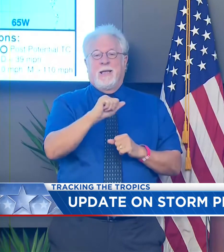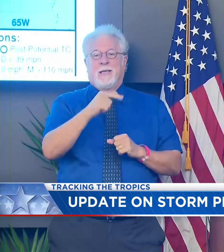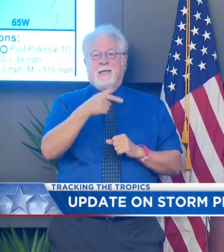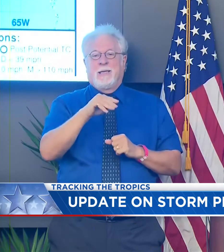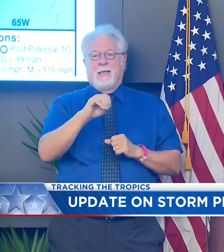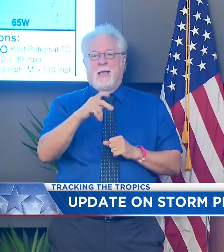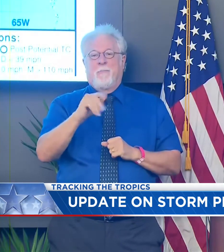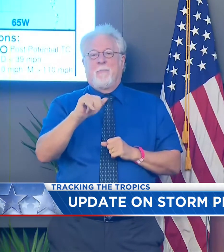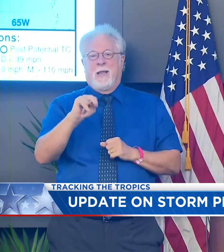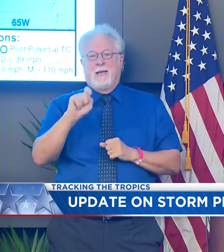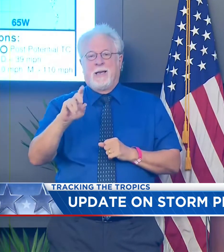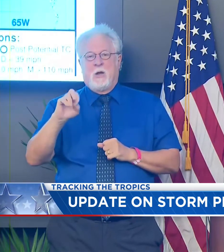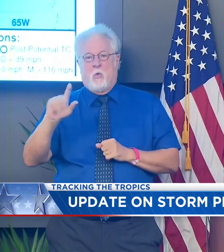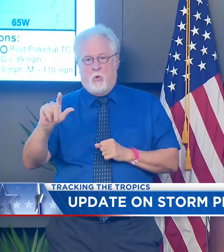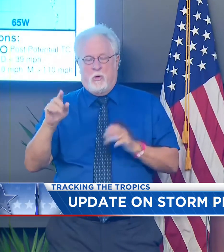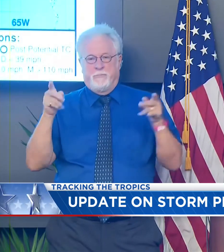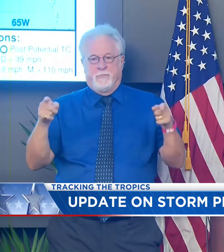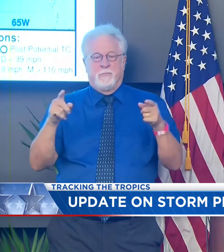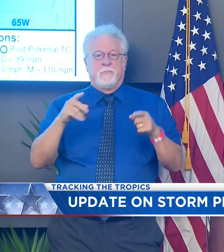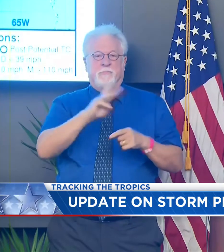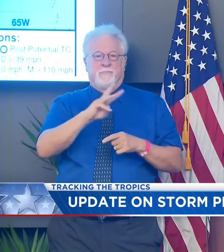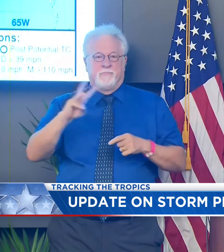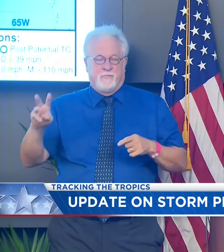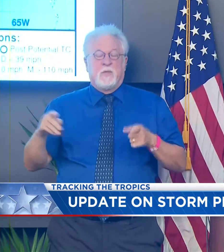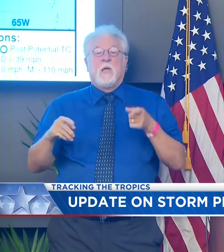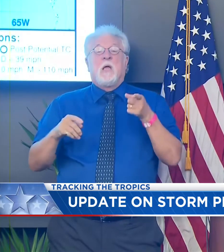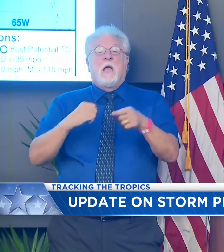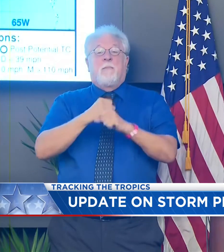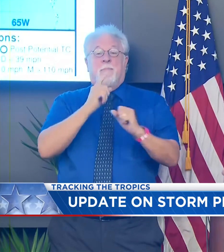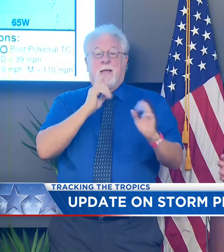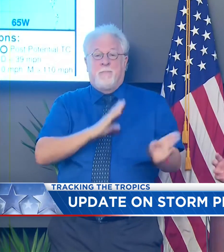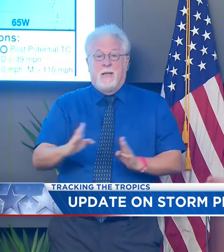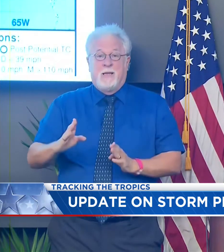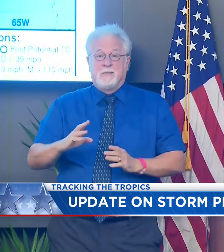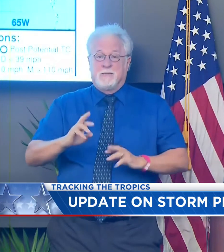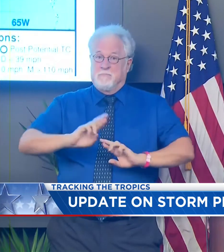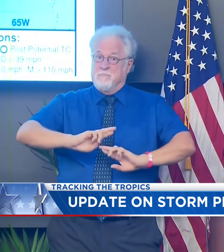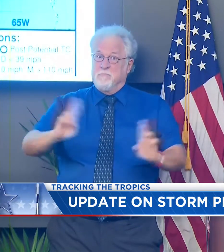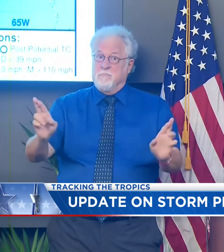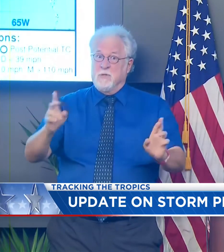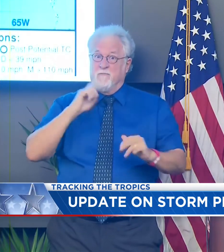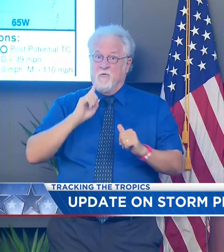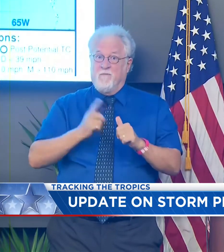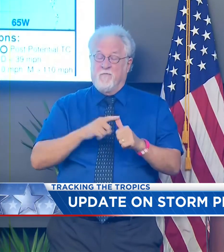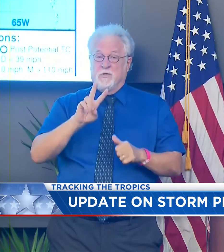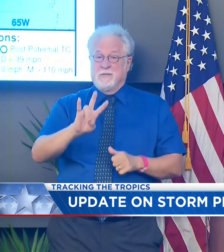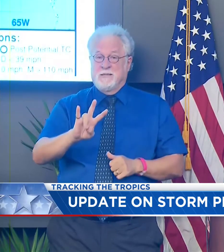YOU CAN FIND CONTACT INFORMATION UNDER CONTACTS AT WWW.getagameplan.org.